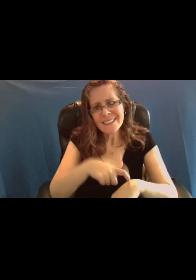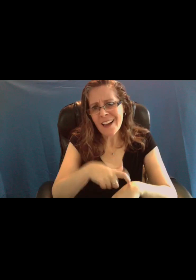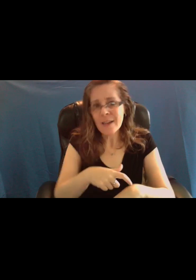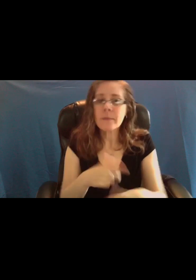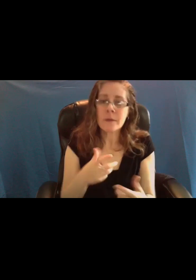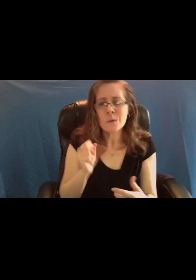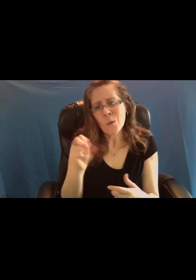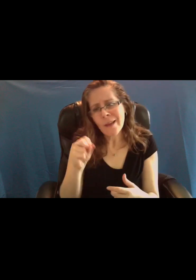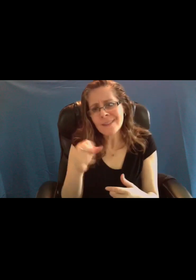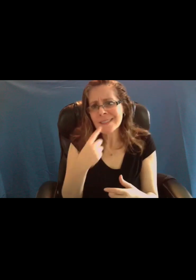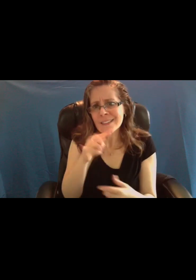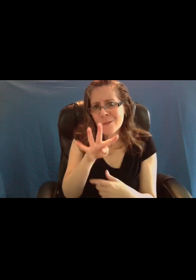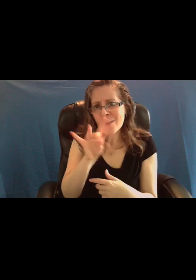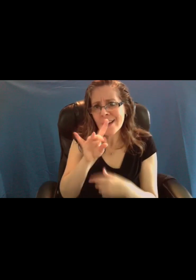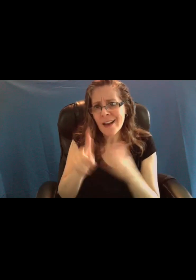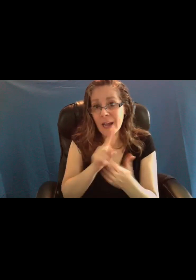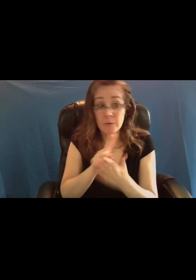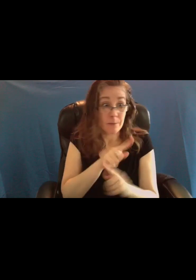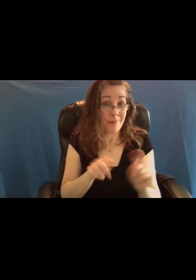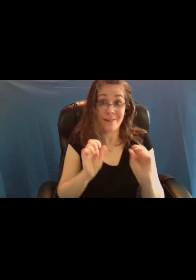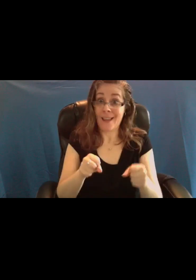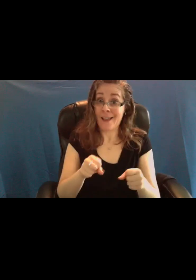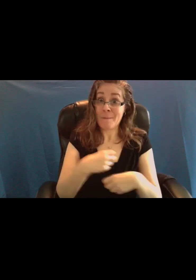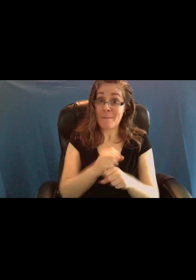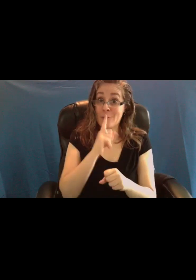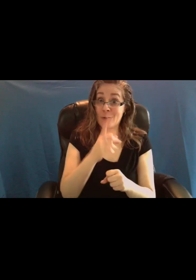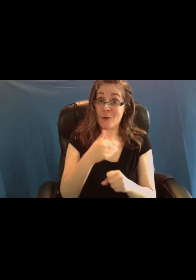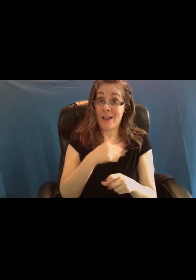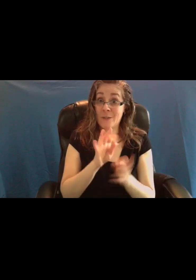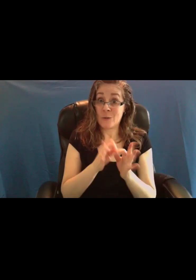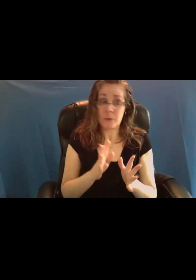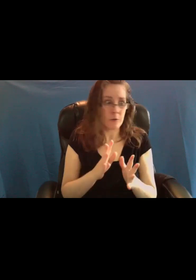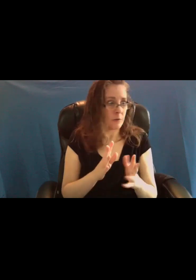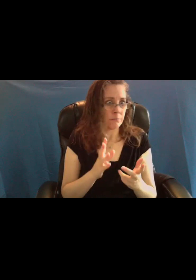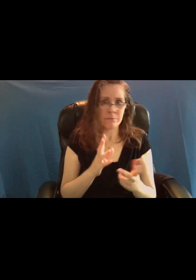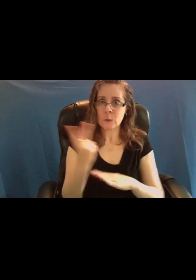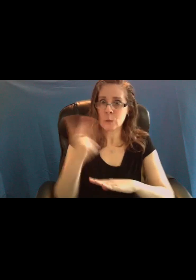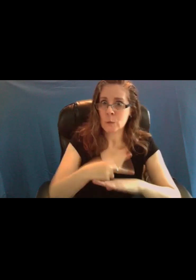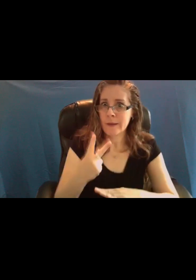Meeting Law is 48 hours, it may make sense for people to post